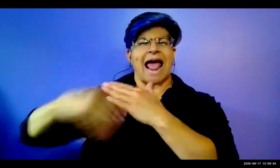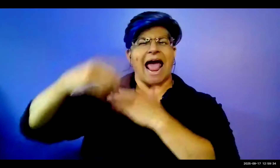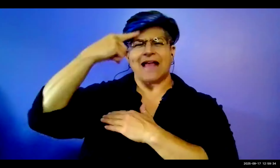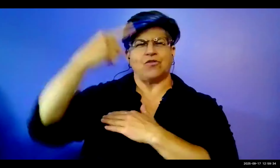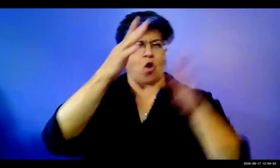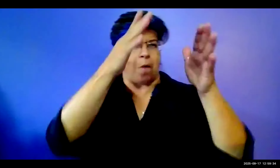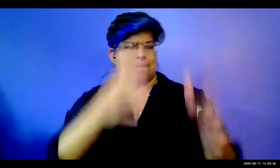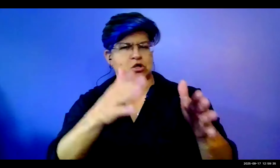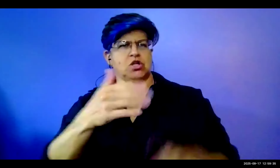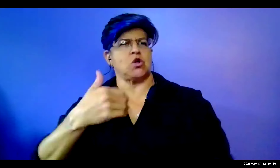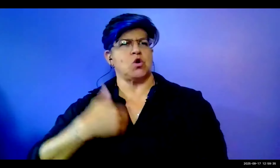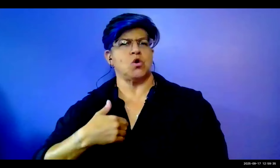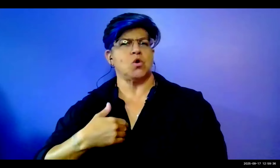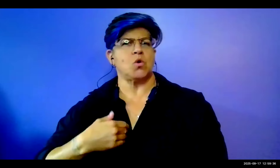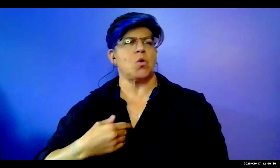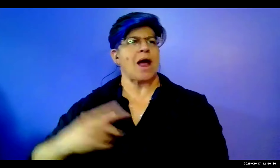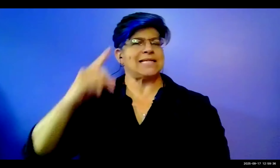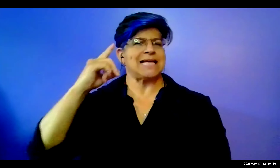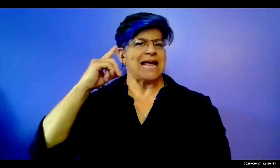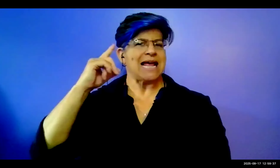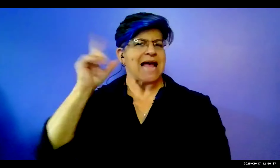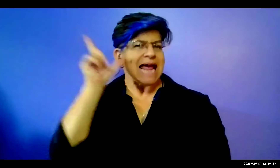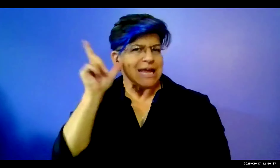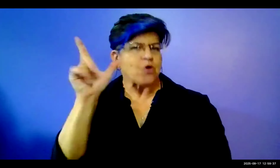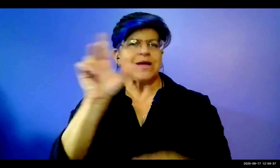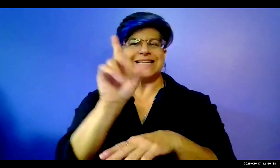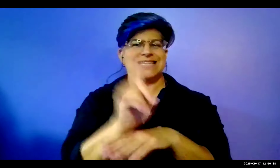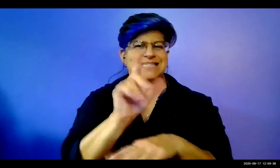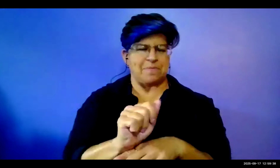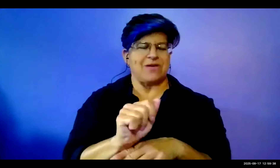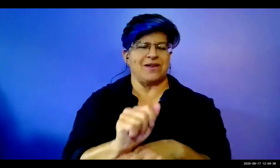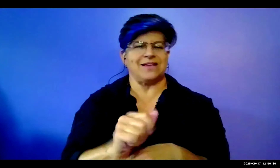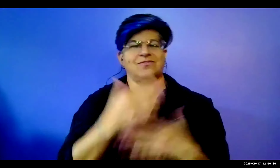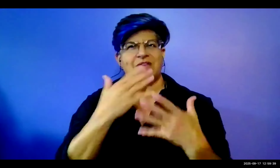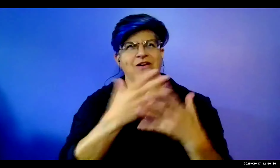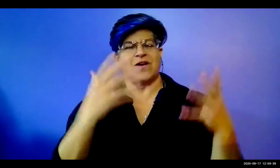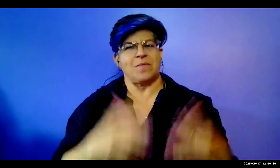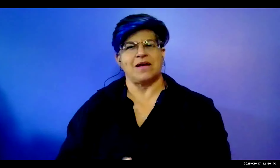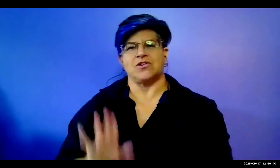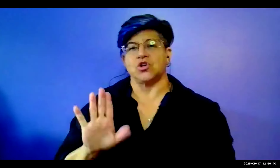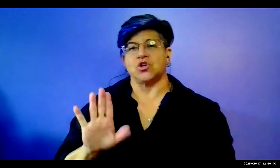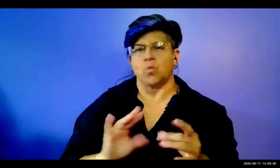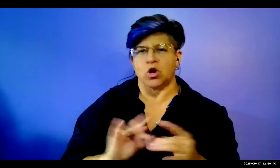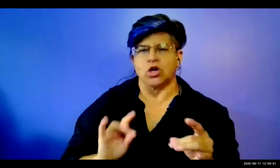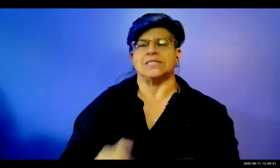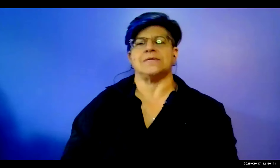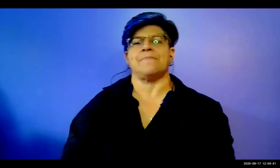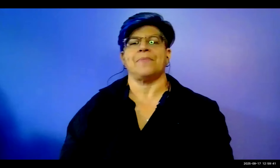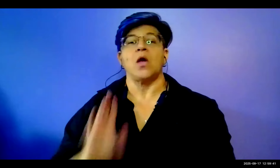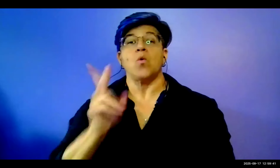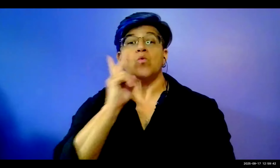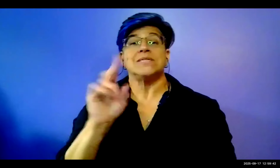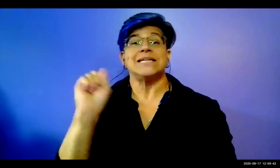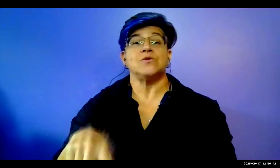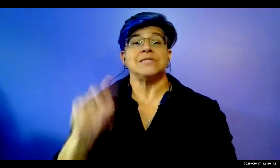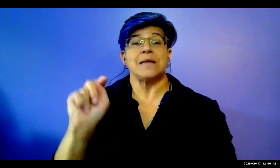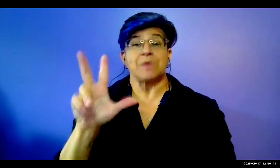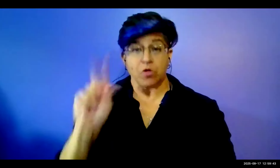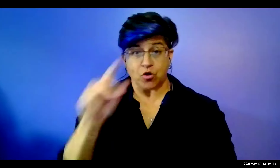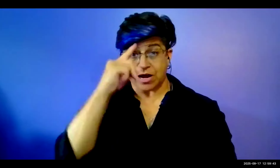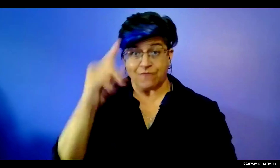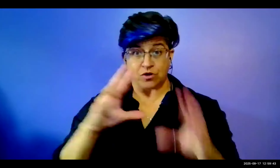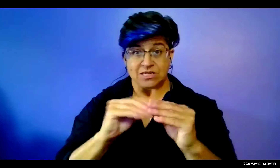Who has a hearing disability, so thank you very much. And we will see you on September 30th for our session on videos.